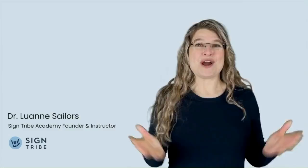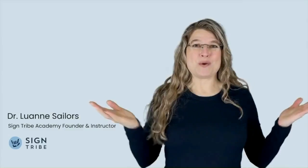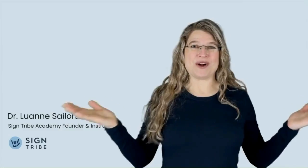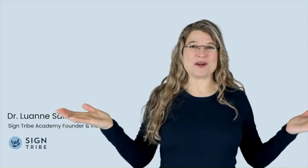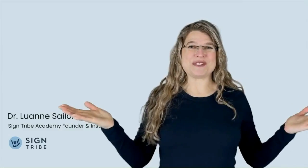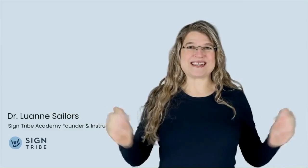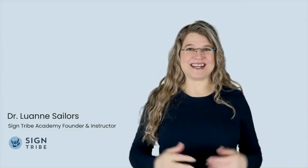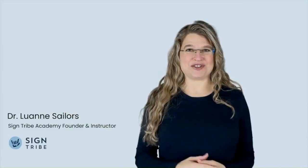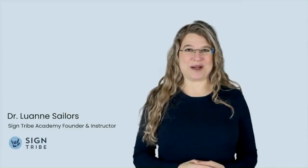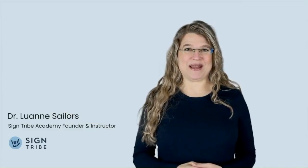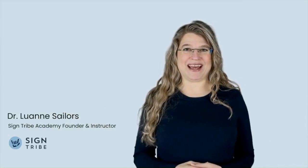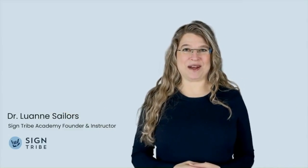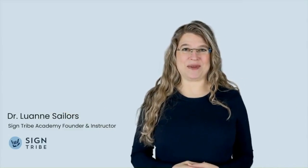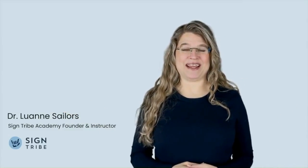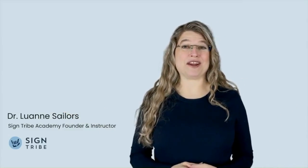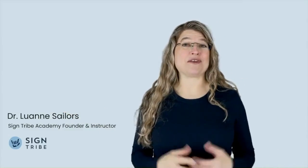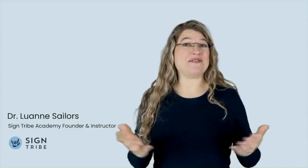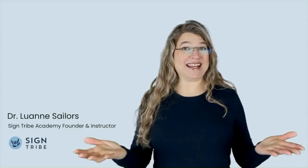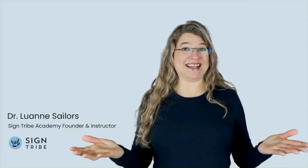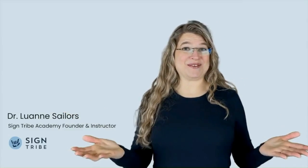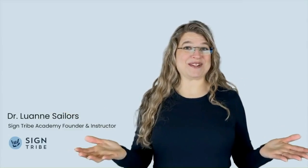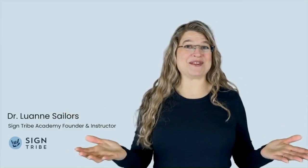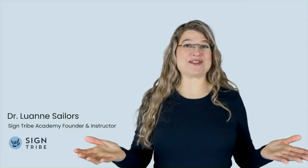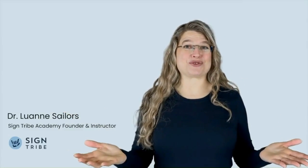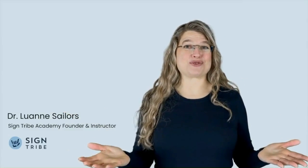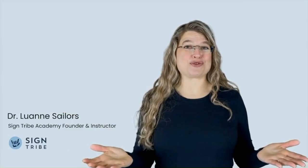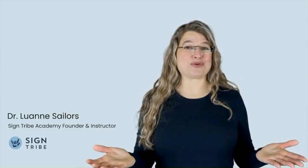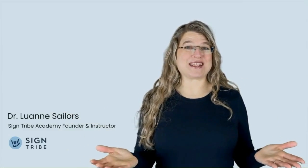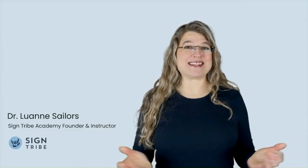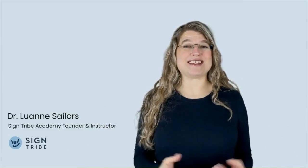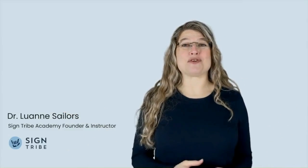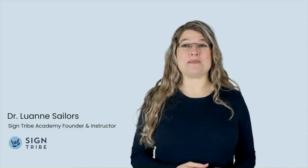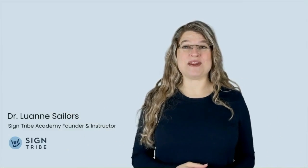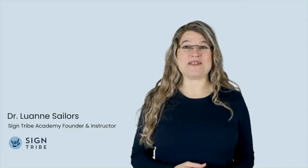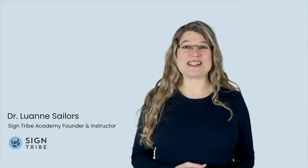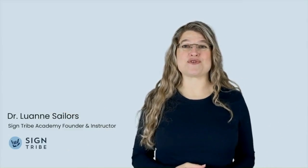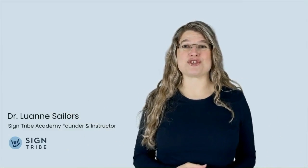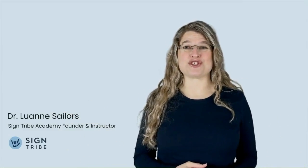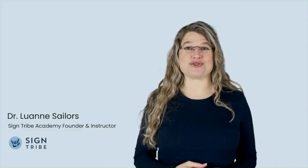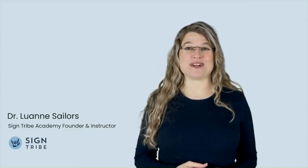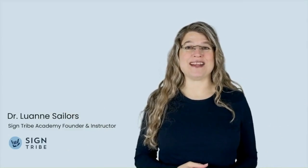BRUSHING TEETH === Welcome to Sign Tribe Academy and our videos on social stories and their benefits for children,